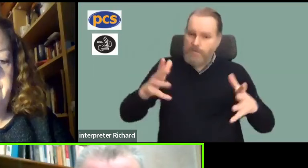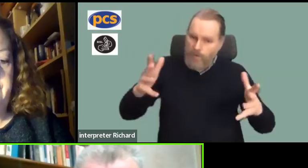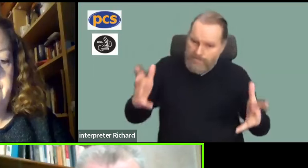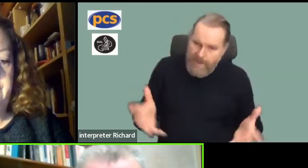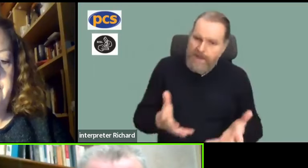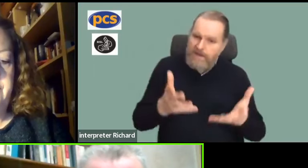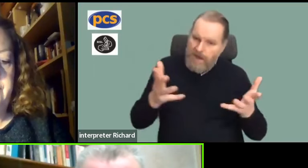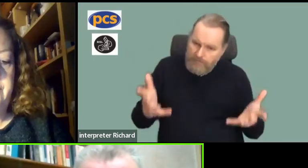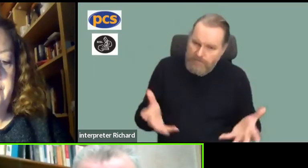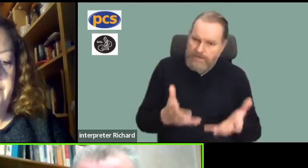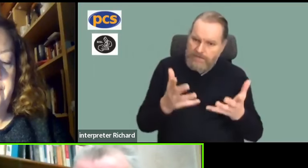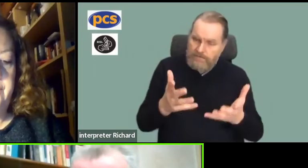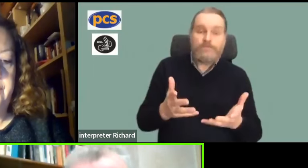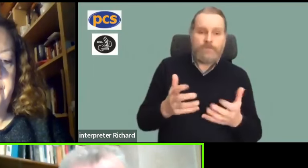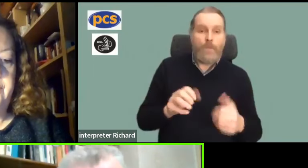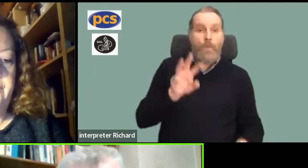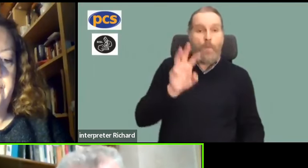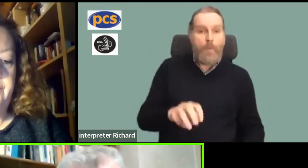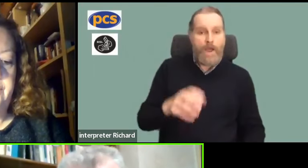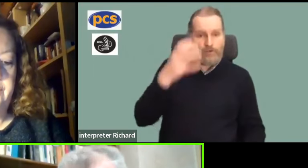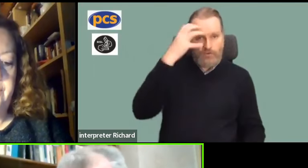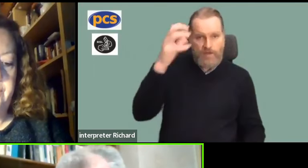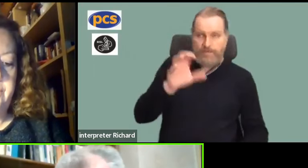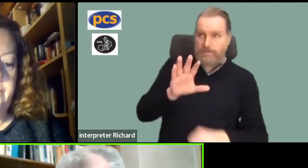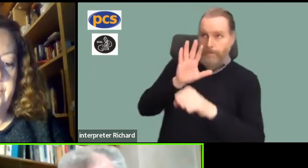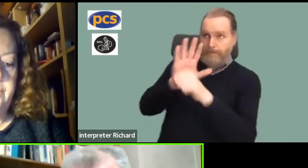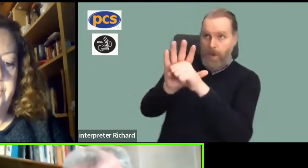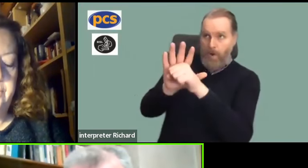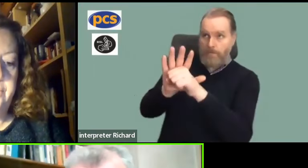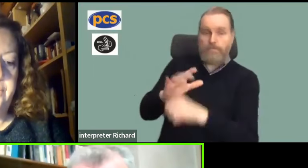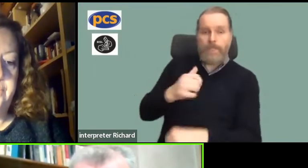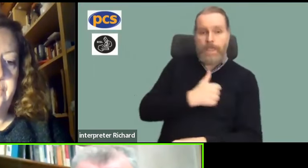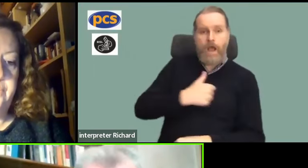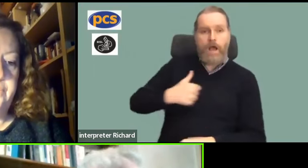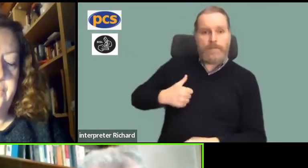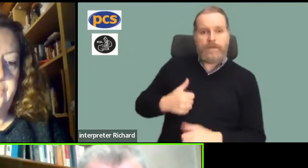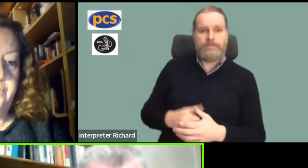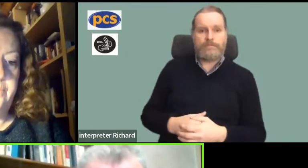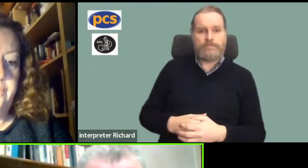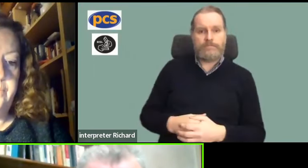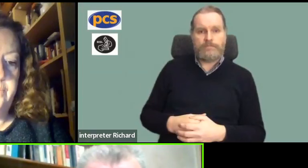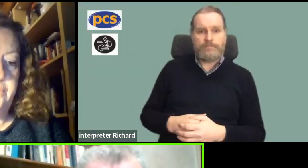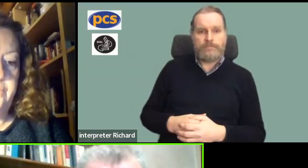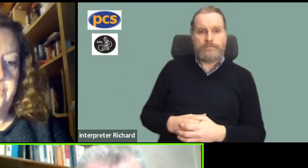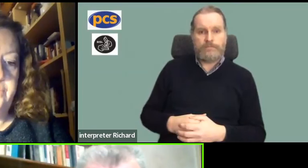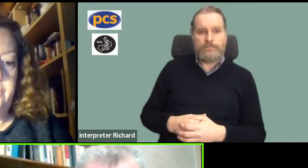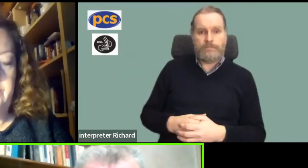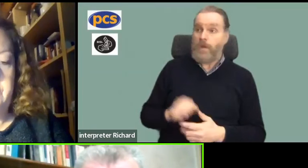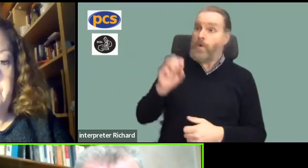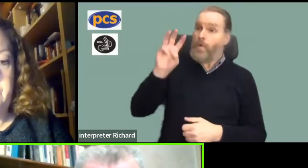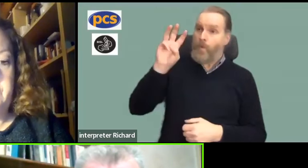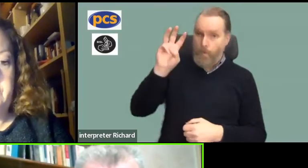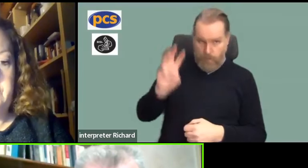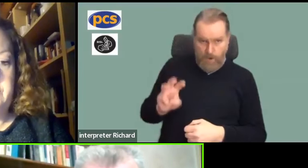not have or allow not have or allow the military have or allow the military in to cover the web k of k of strikers, and their response to that has been to